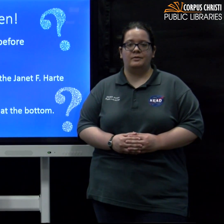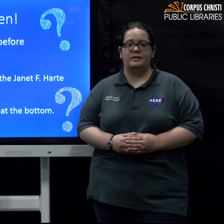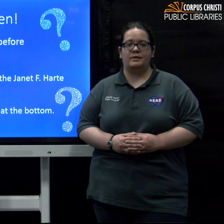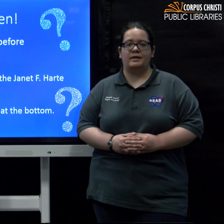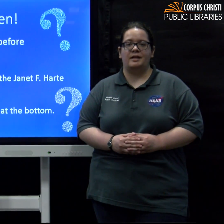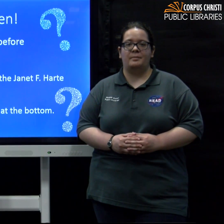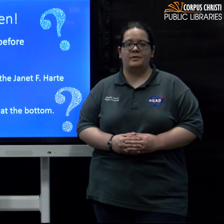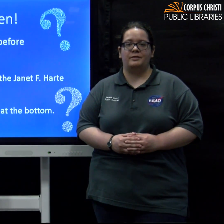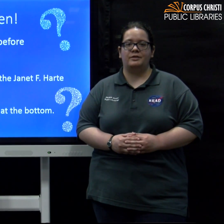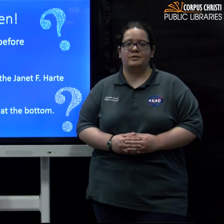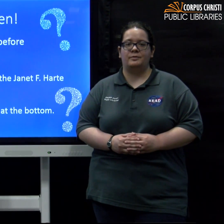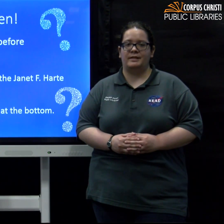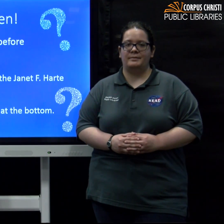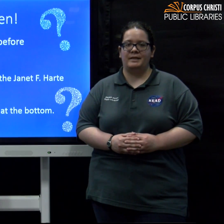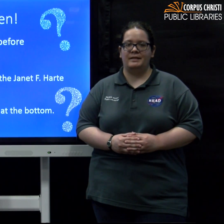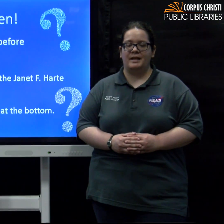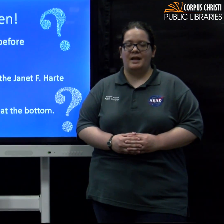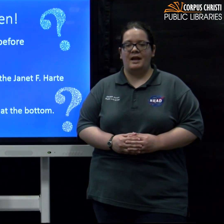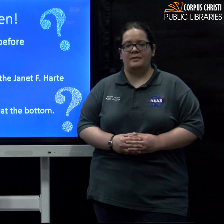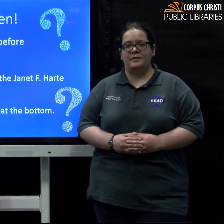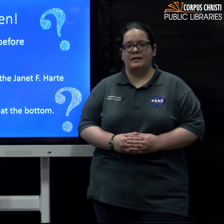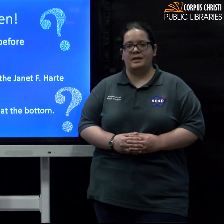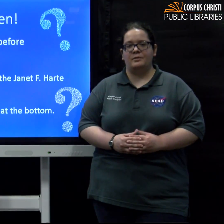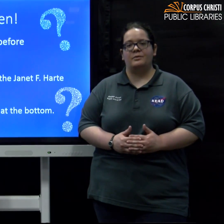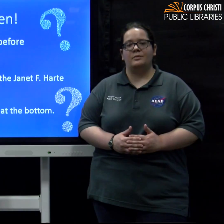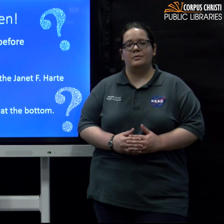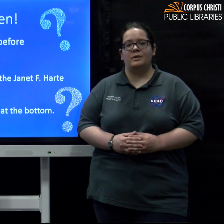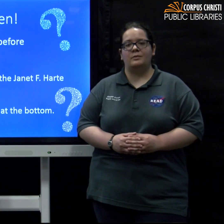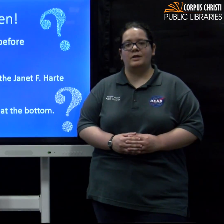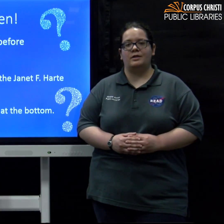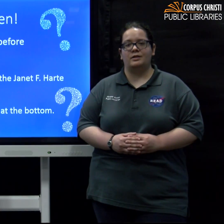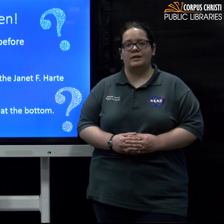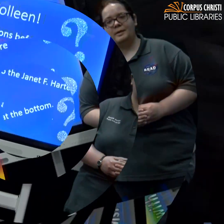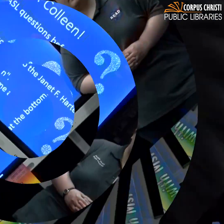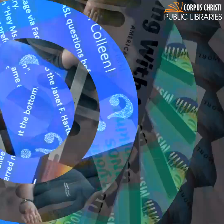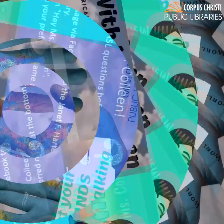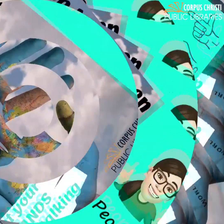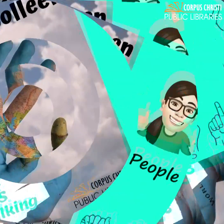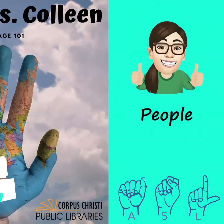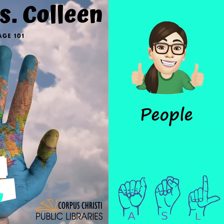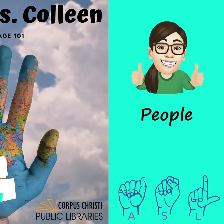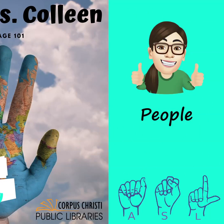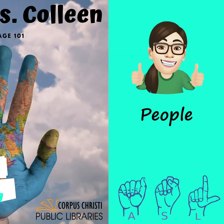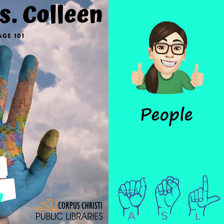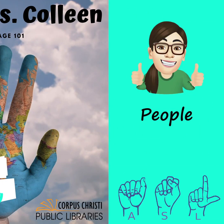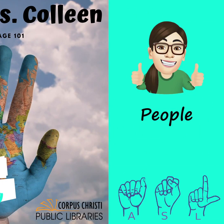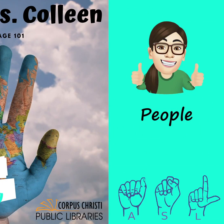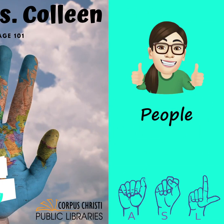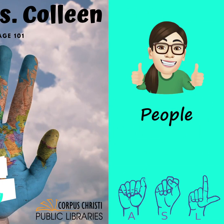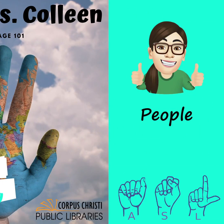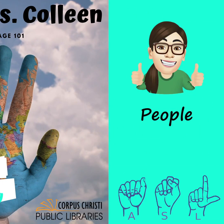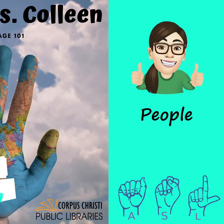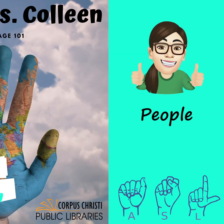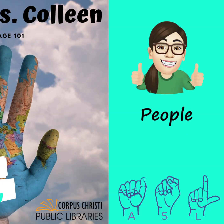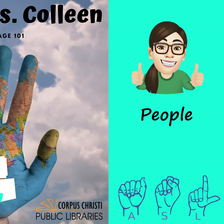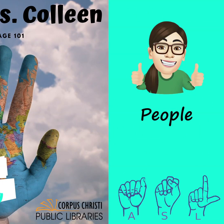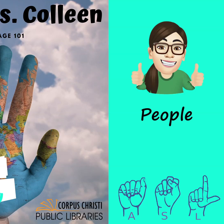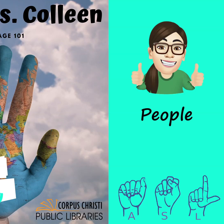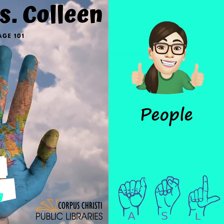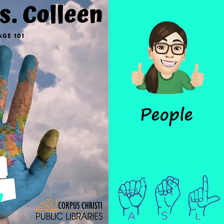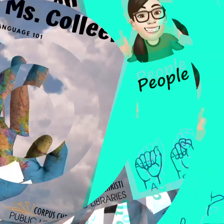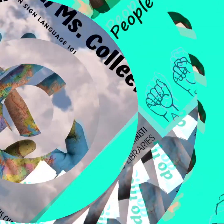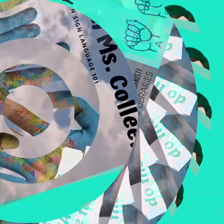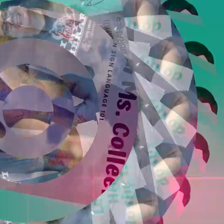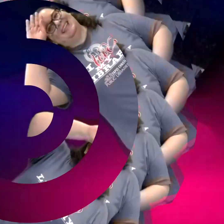let's go ahead and hop over to present me and find out what we are learning about today.